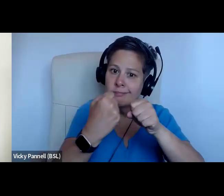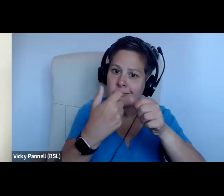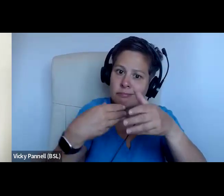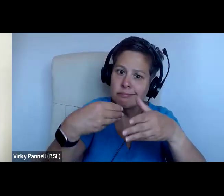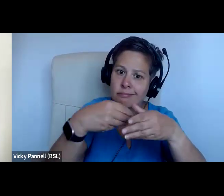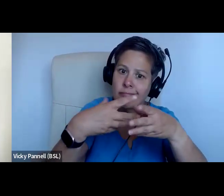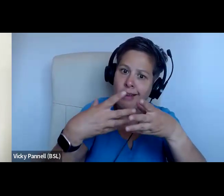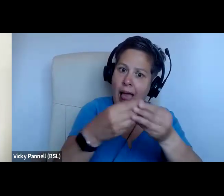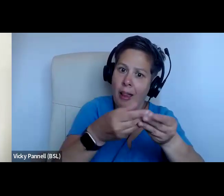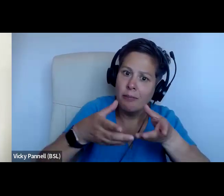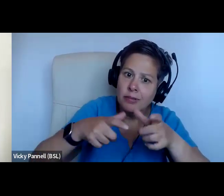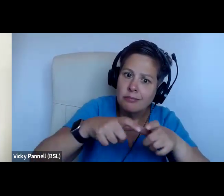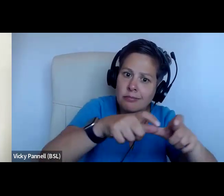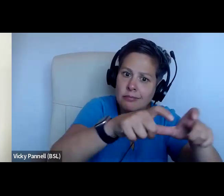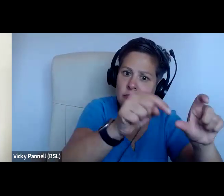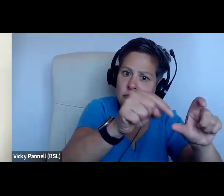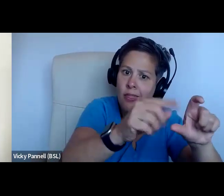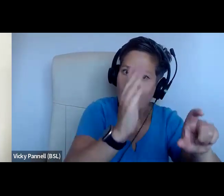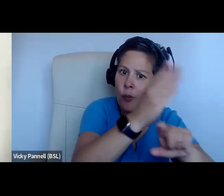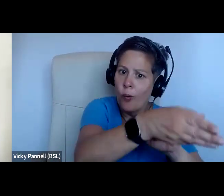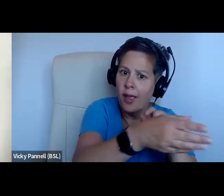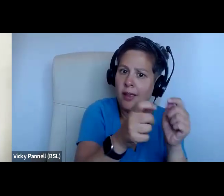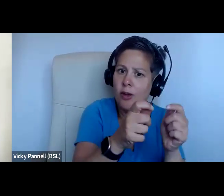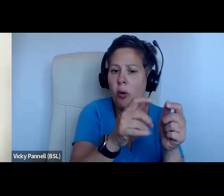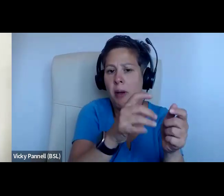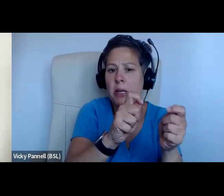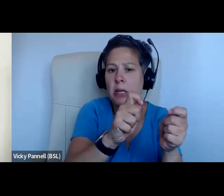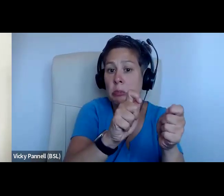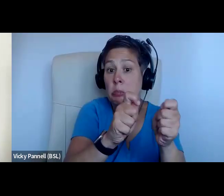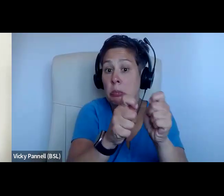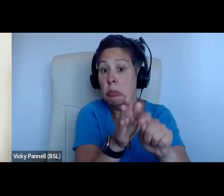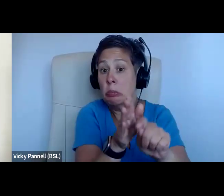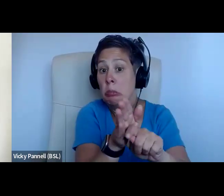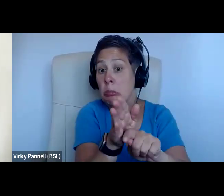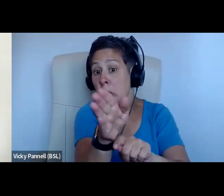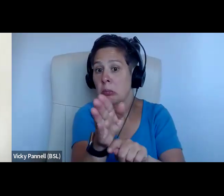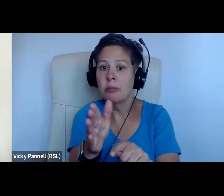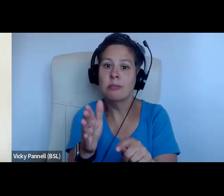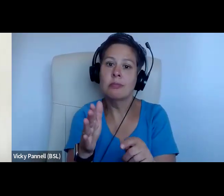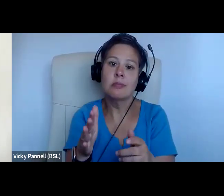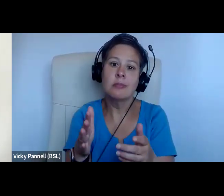as one wants. I would suggest that that is partly how think tanks function. They tend not to be